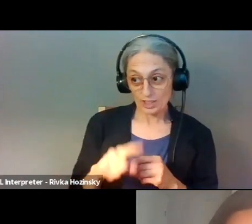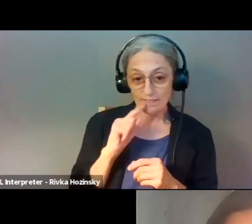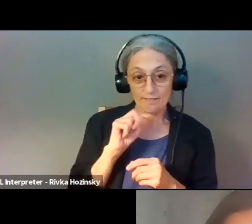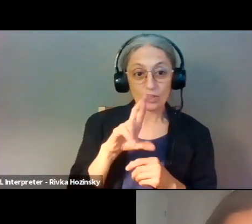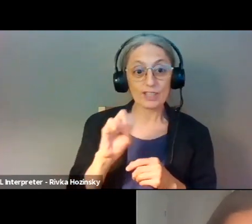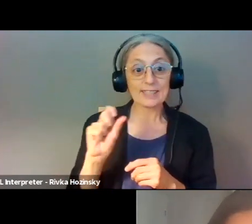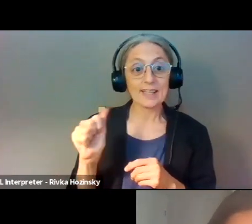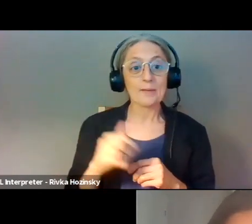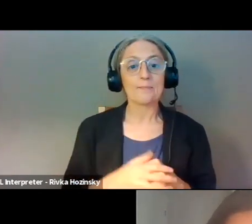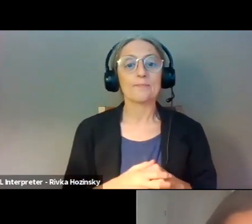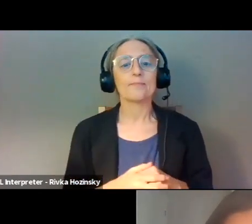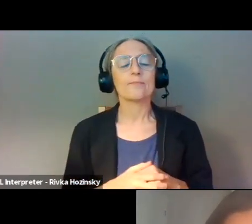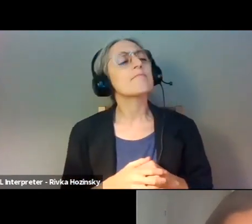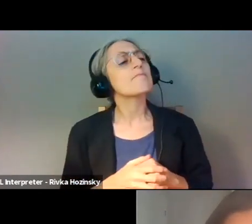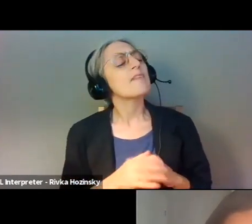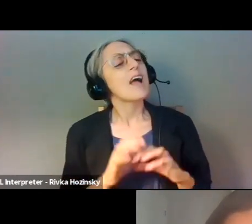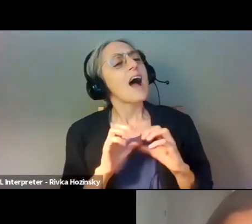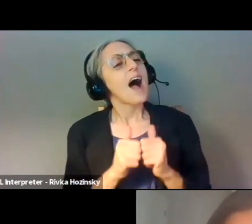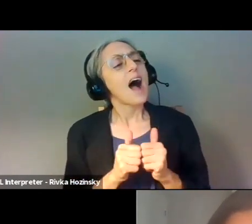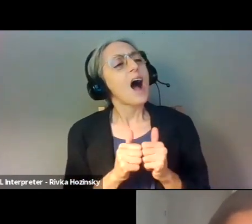[Andy] How does a presentation or PowerPoint or